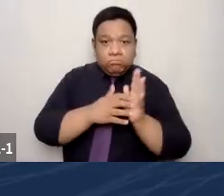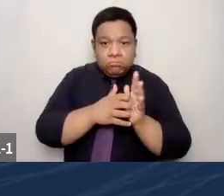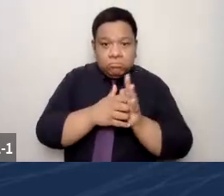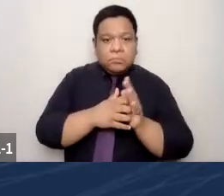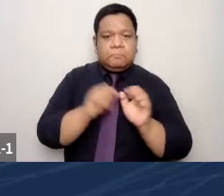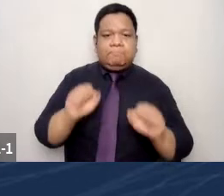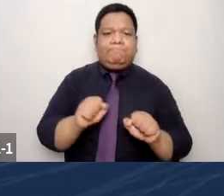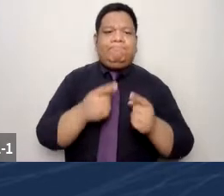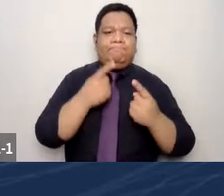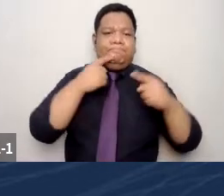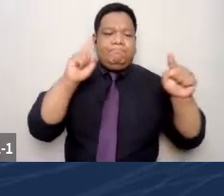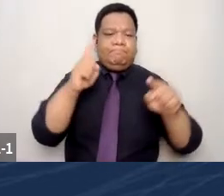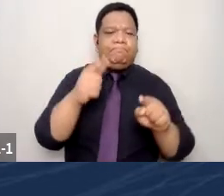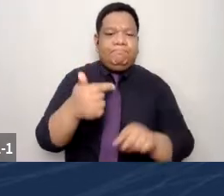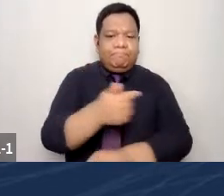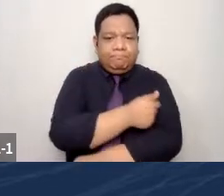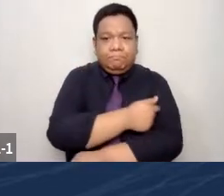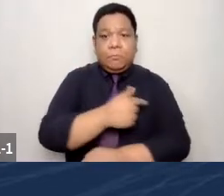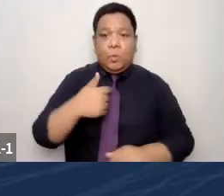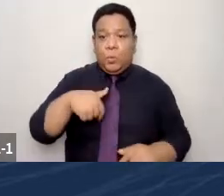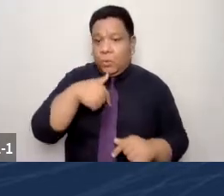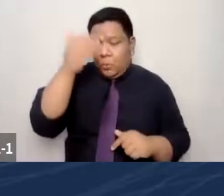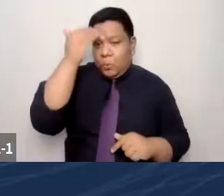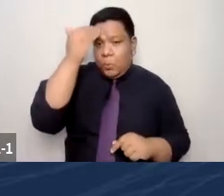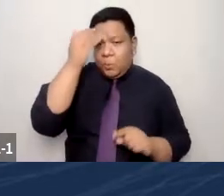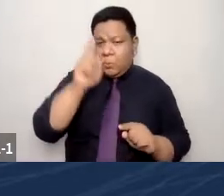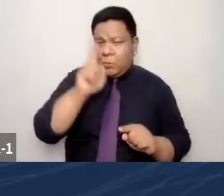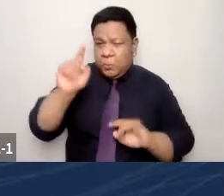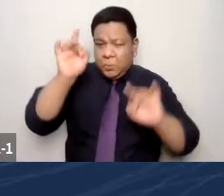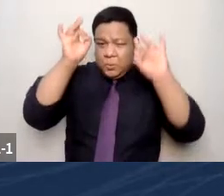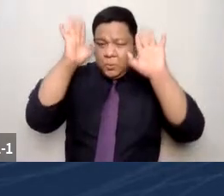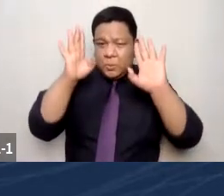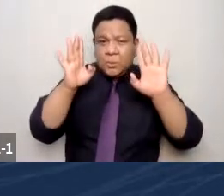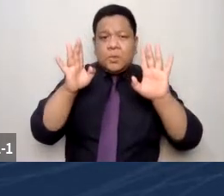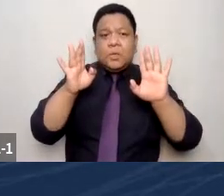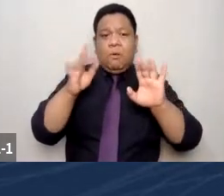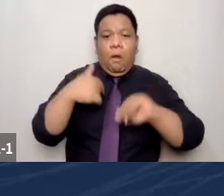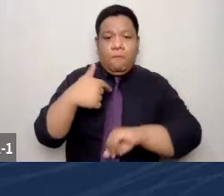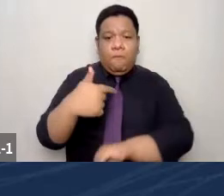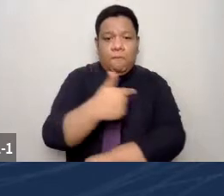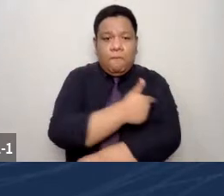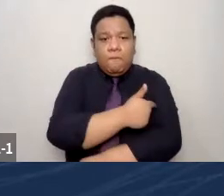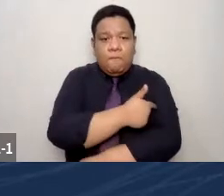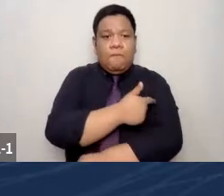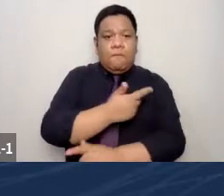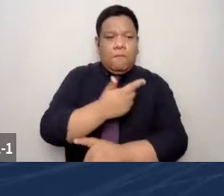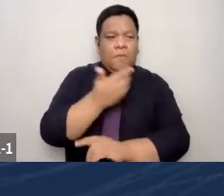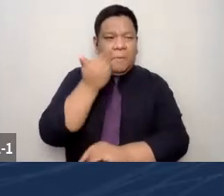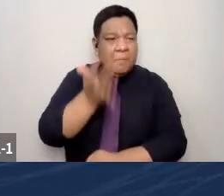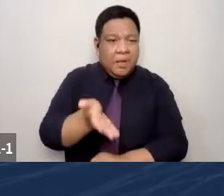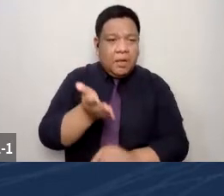We know that the most at risk for mortality are the senior citizens and those with comorbidities.